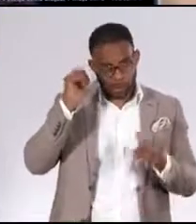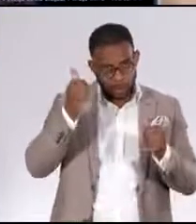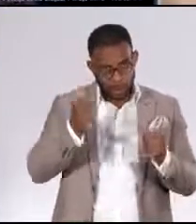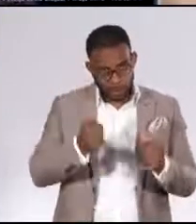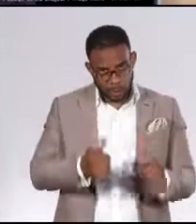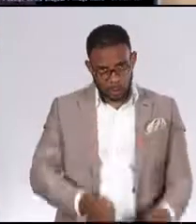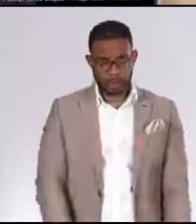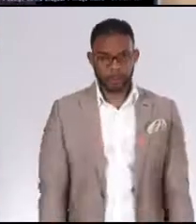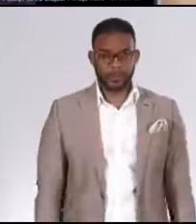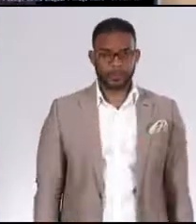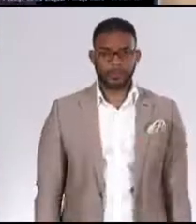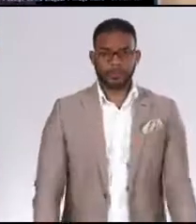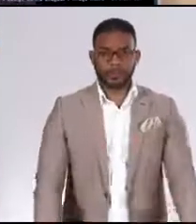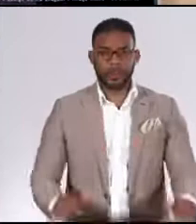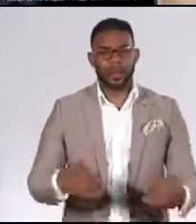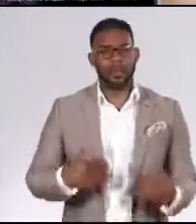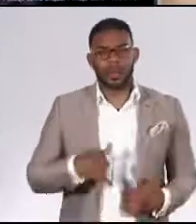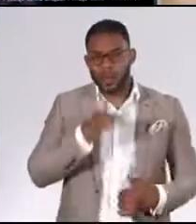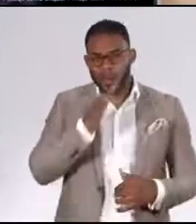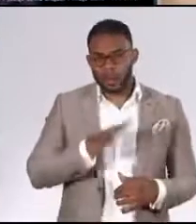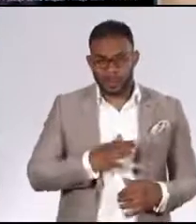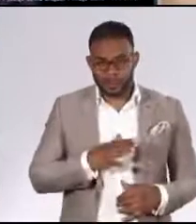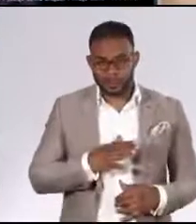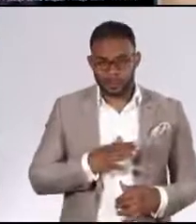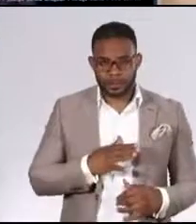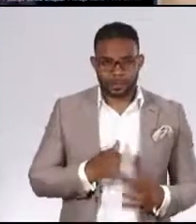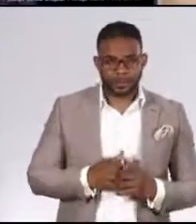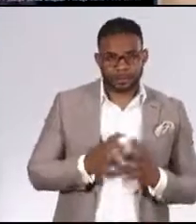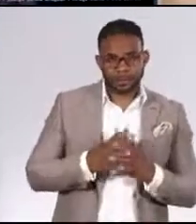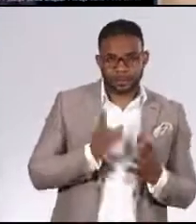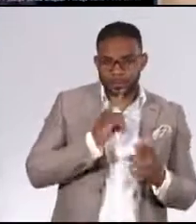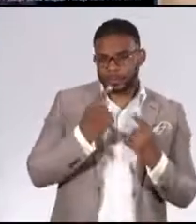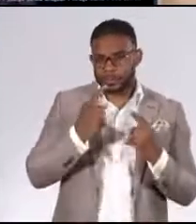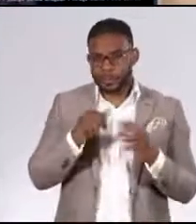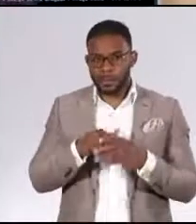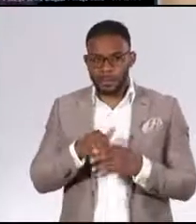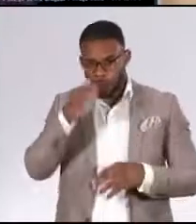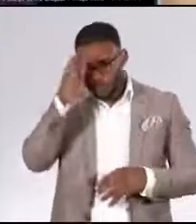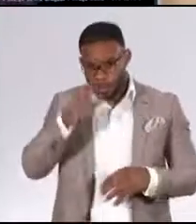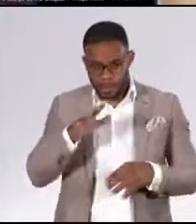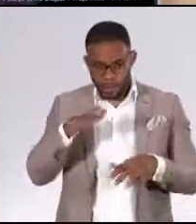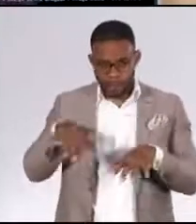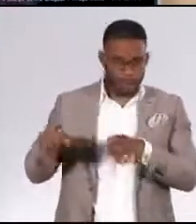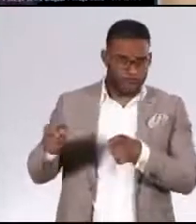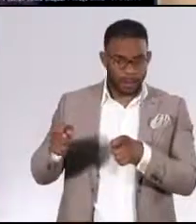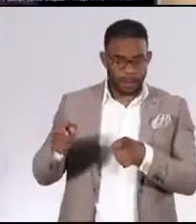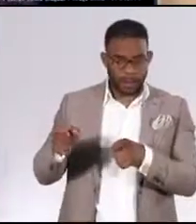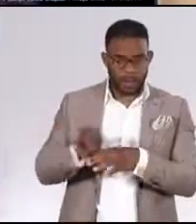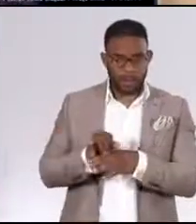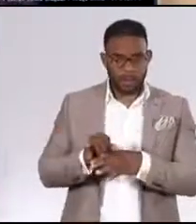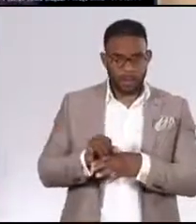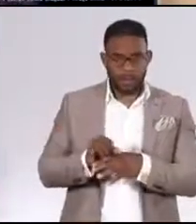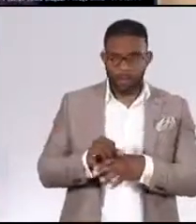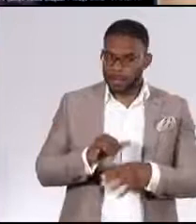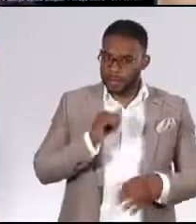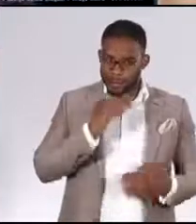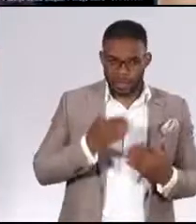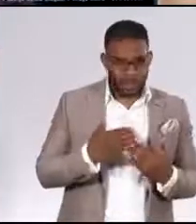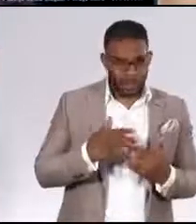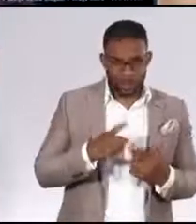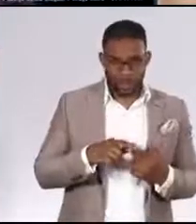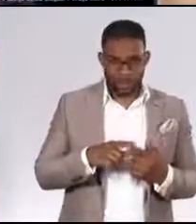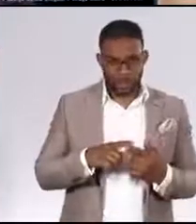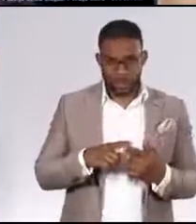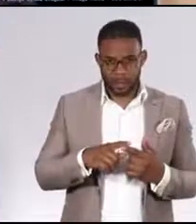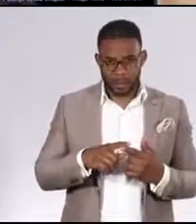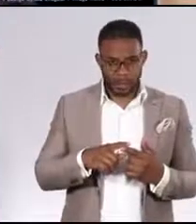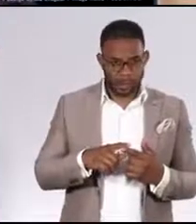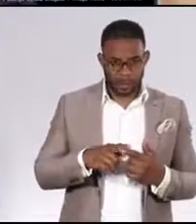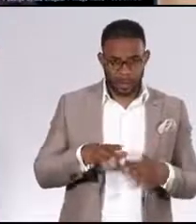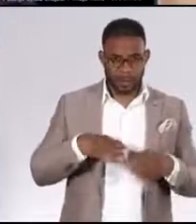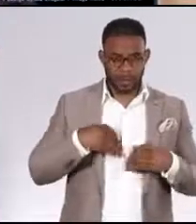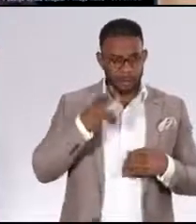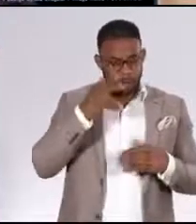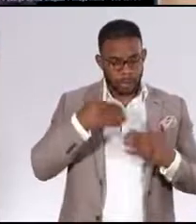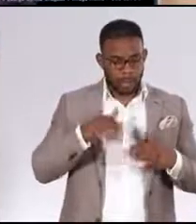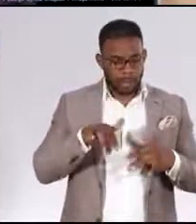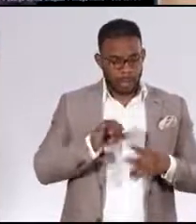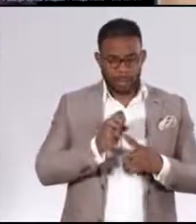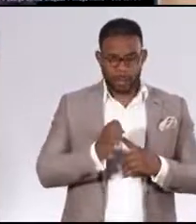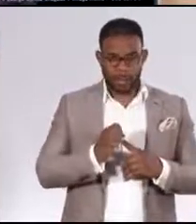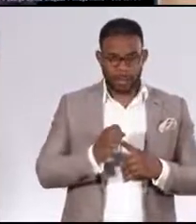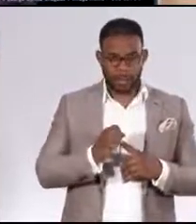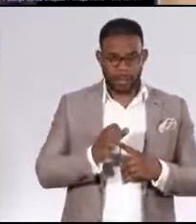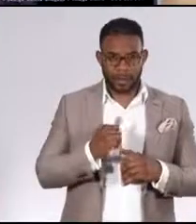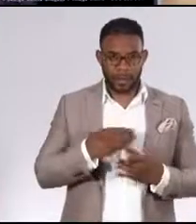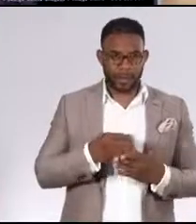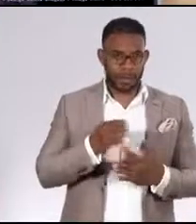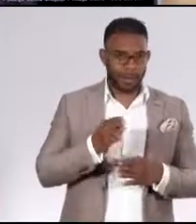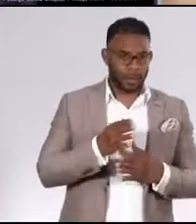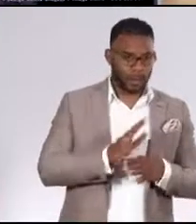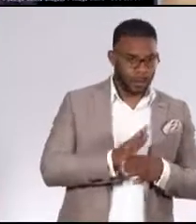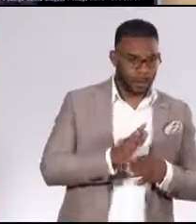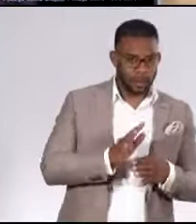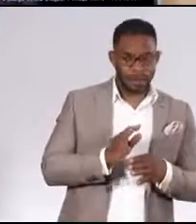I was a young woman entrepreneur being successful in a man dominated industry, and it was not easy to accept my hearing loss in this environment. I buy films in movie festivals around the world.